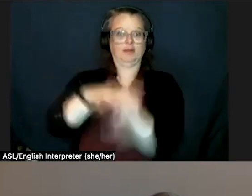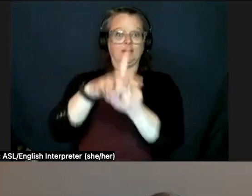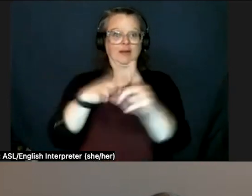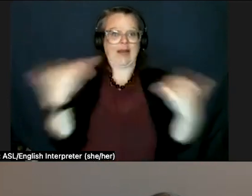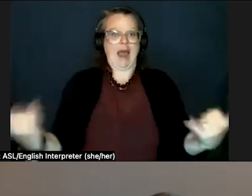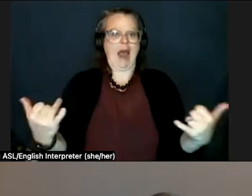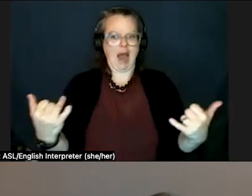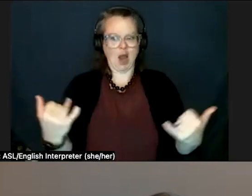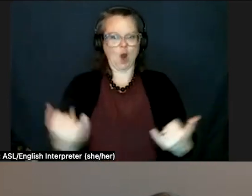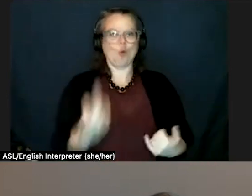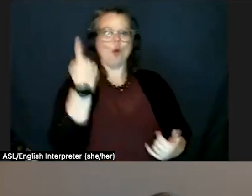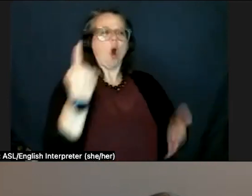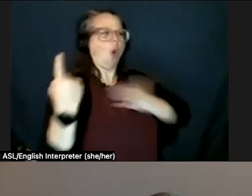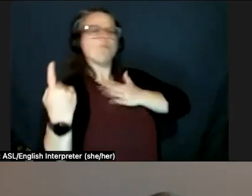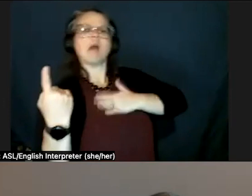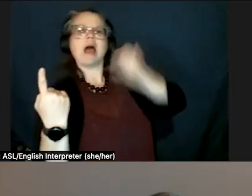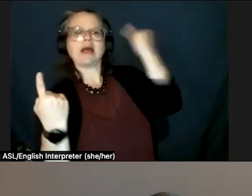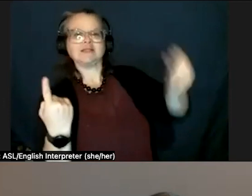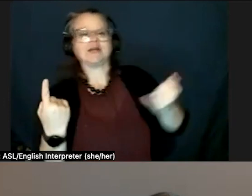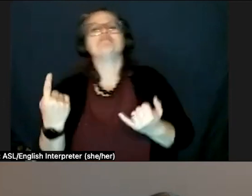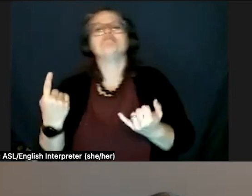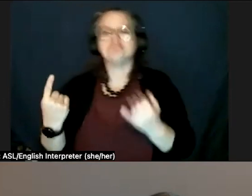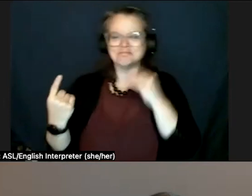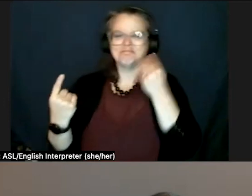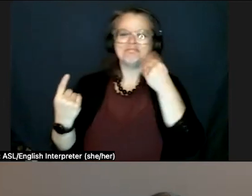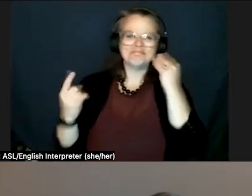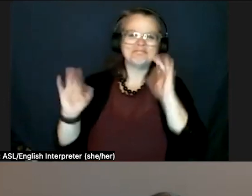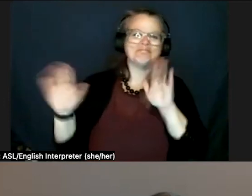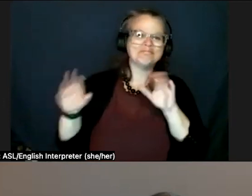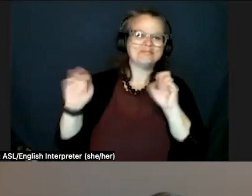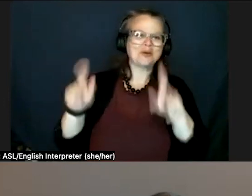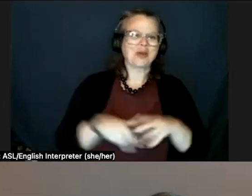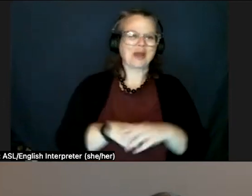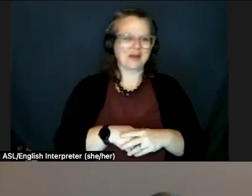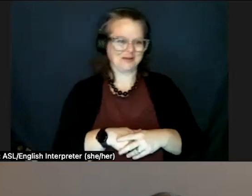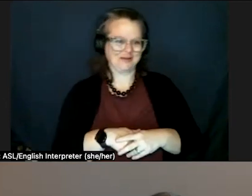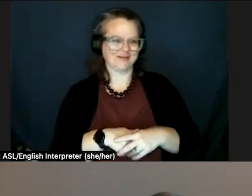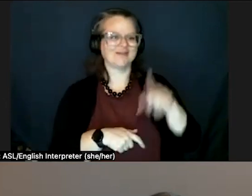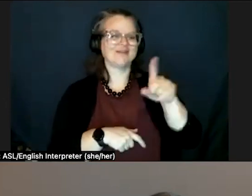is is the question that I like to ask as well. Lauren: It's a great conversation starter.